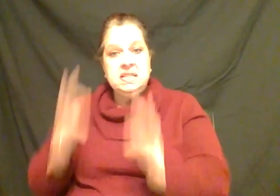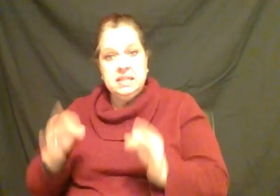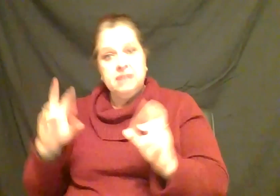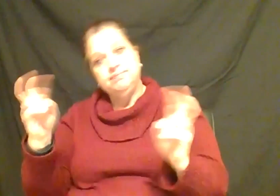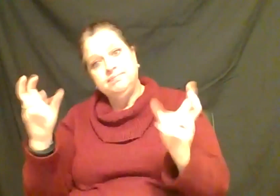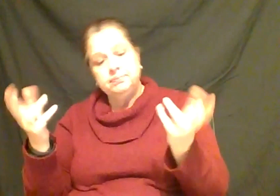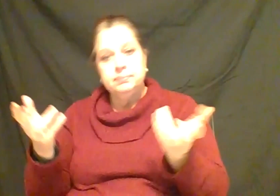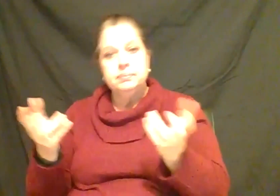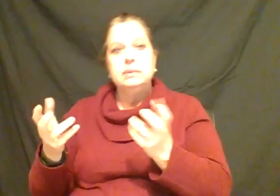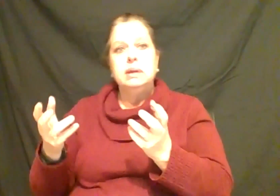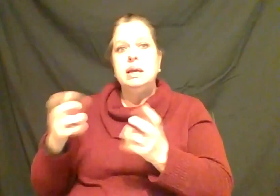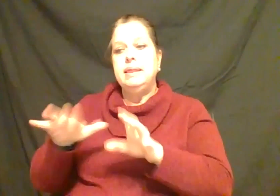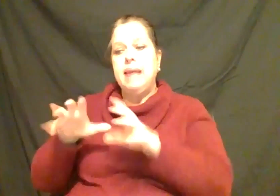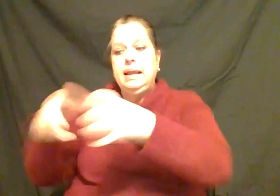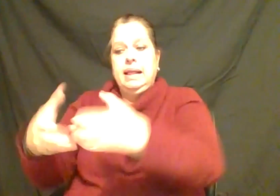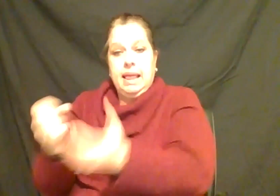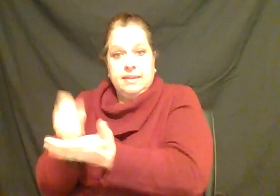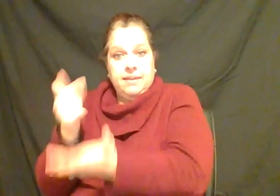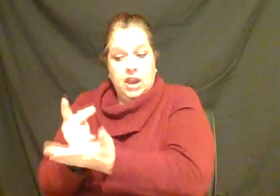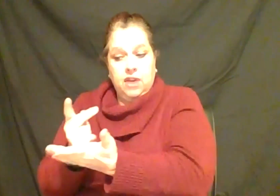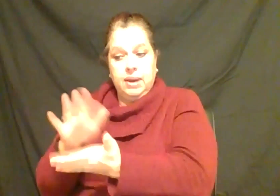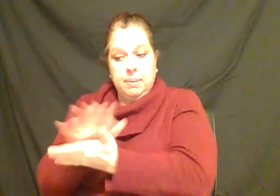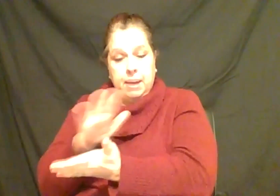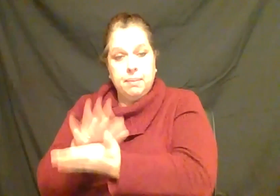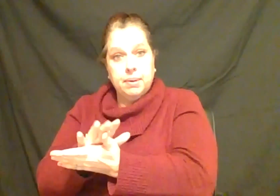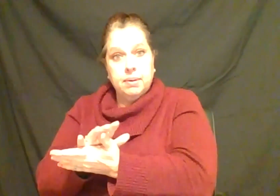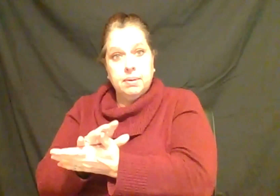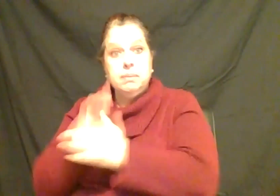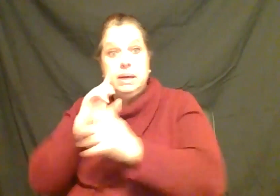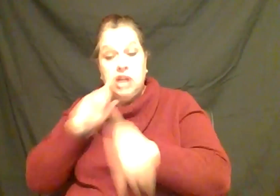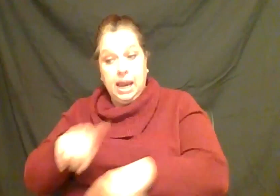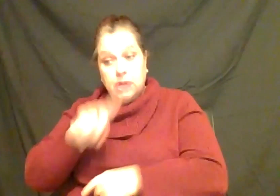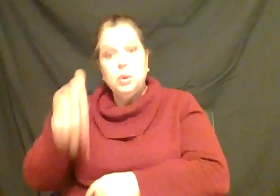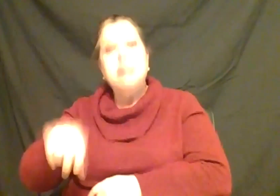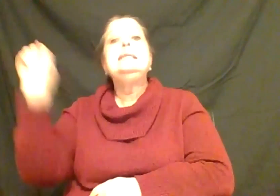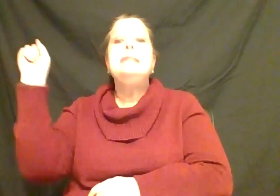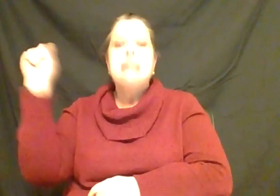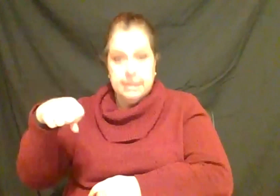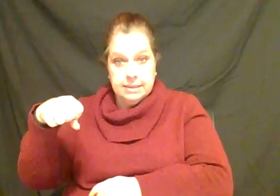in that course request verification process but to answer the question directly yes we provide